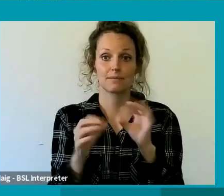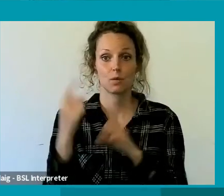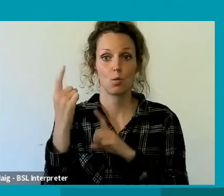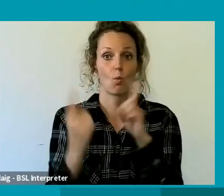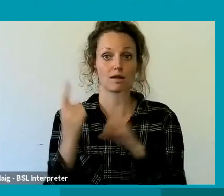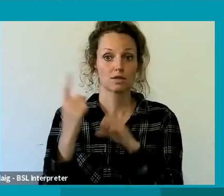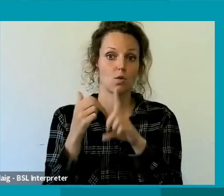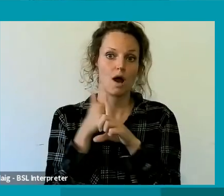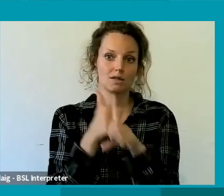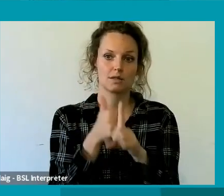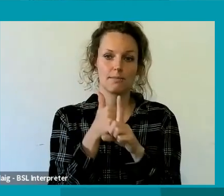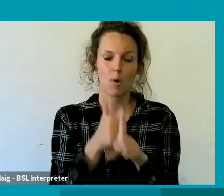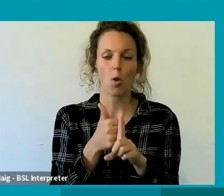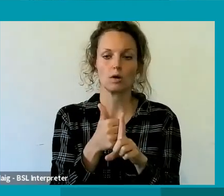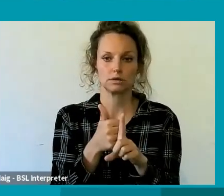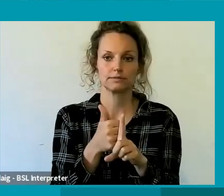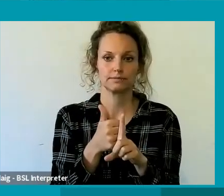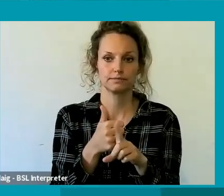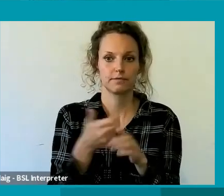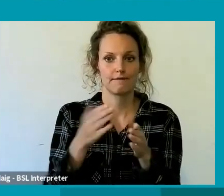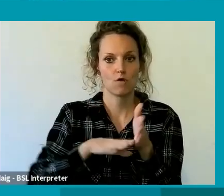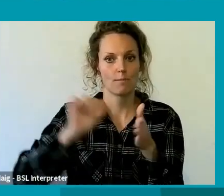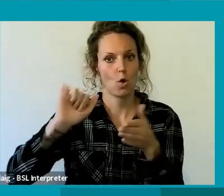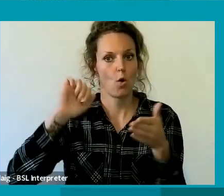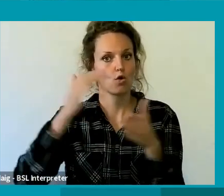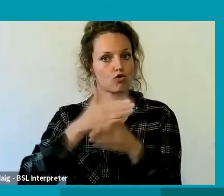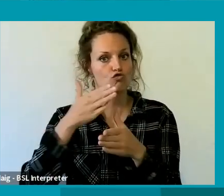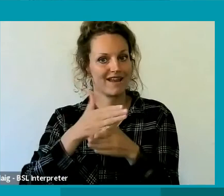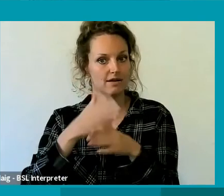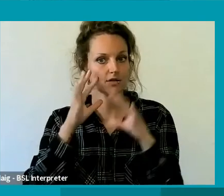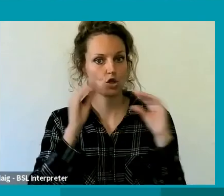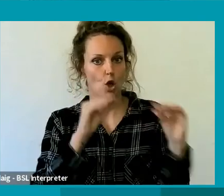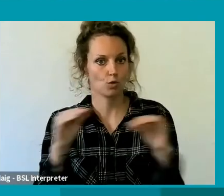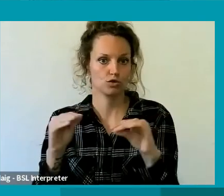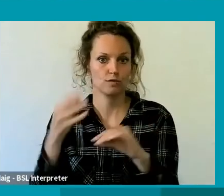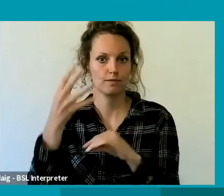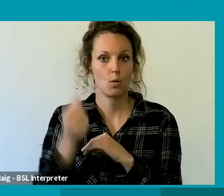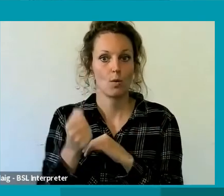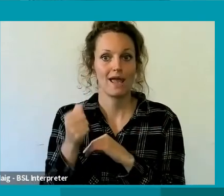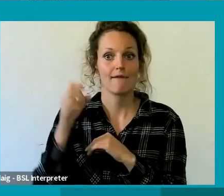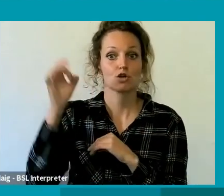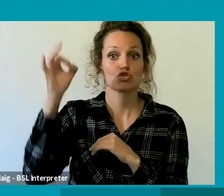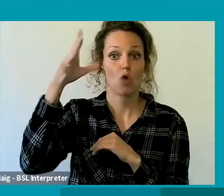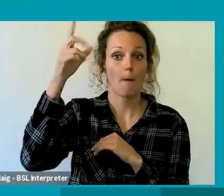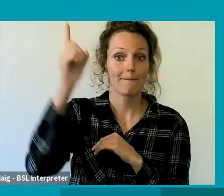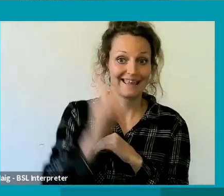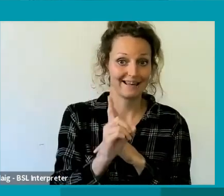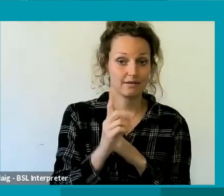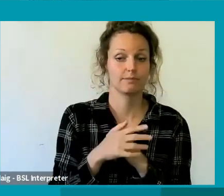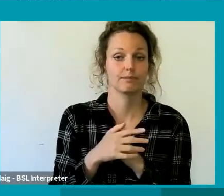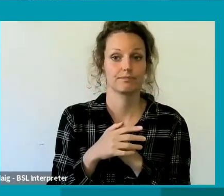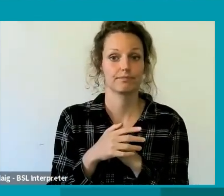support from your careers coach. We have a drop in. We have a bot chat if you want to do that,